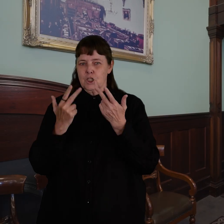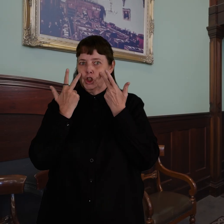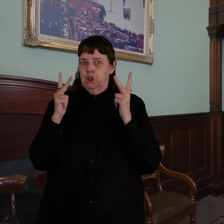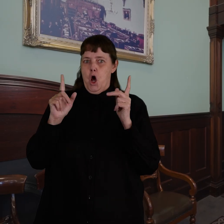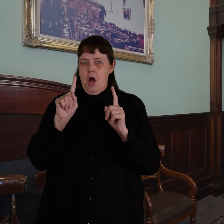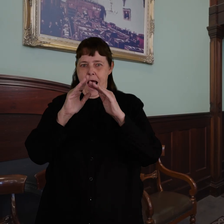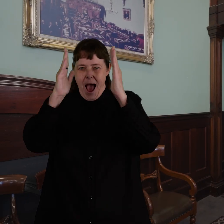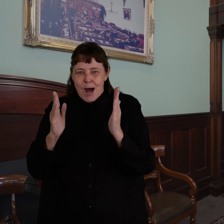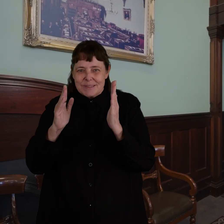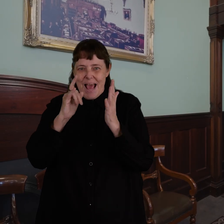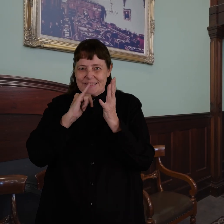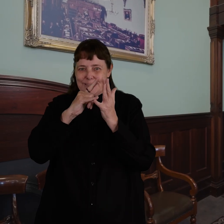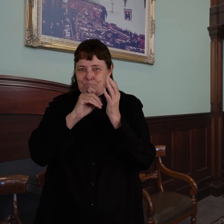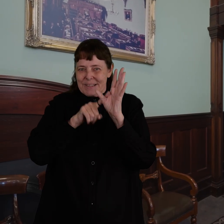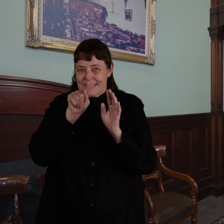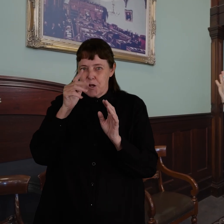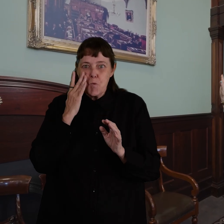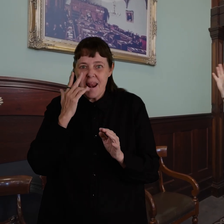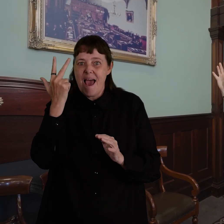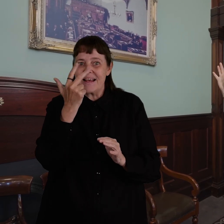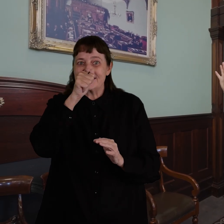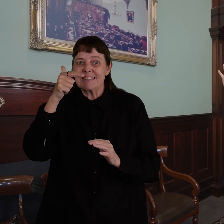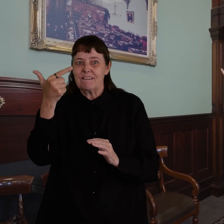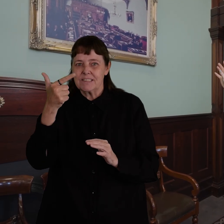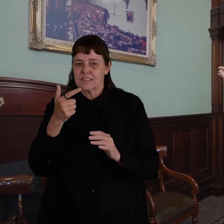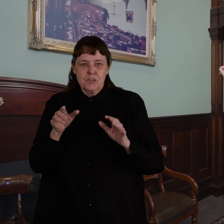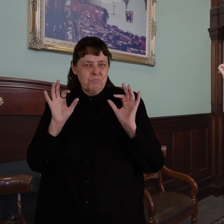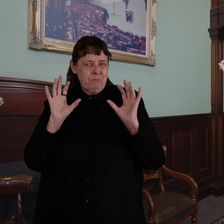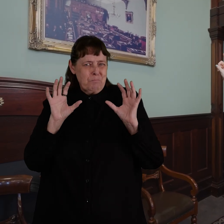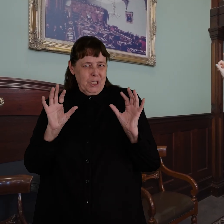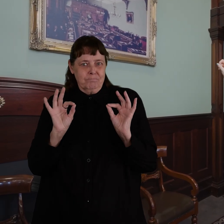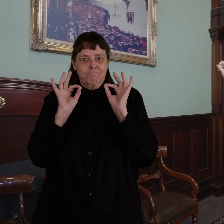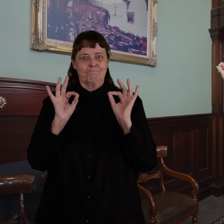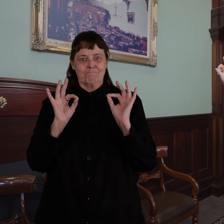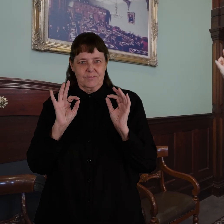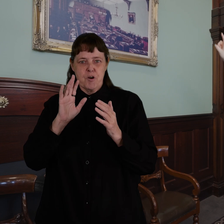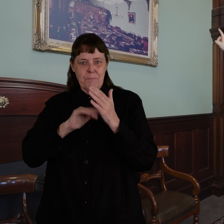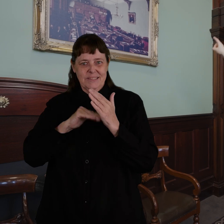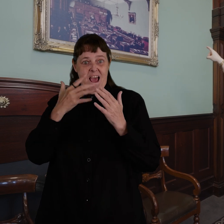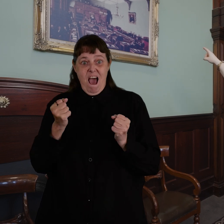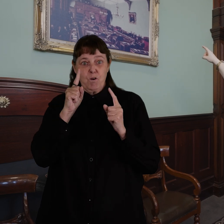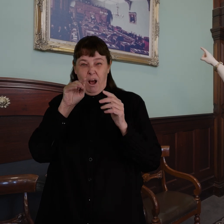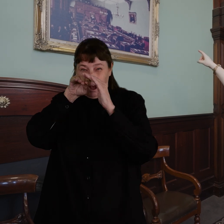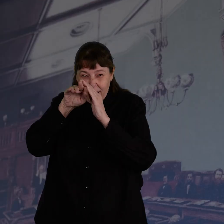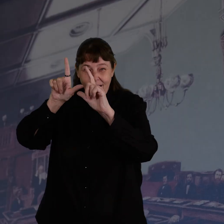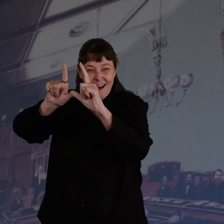in 1867. And one of the unique things about this painting is that there's a painting inside of it,